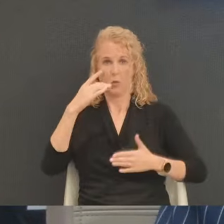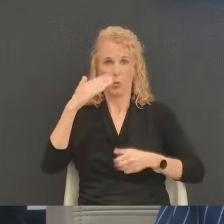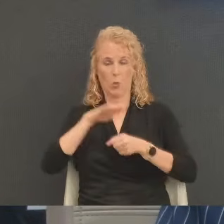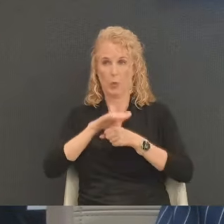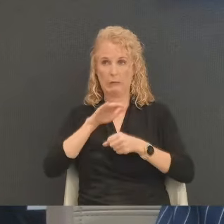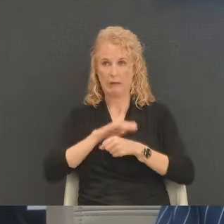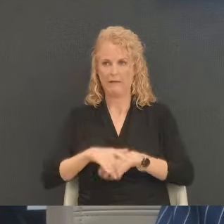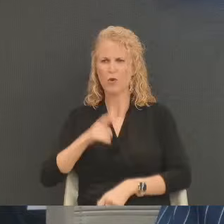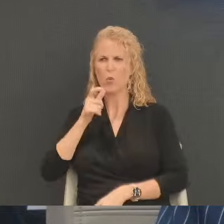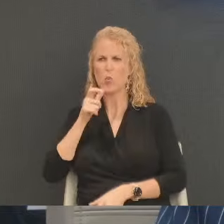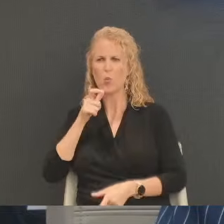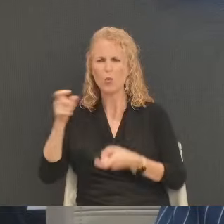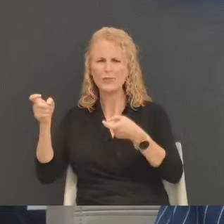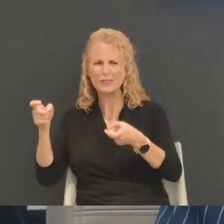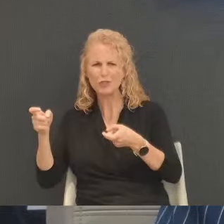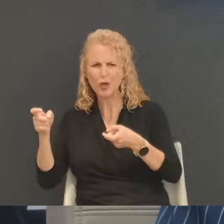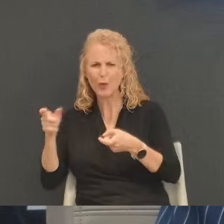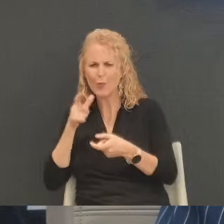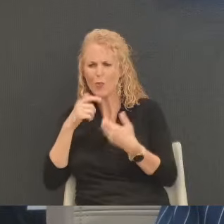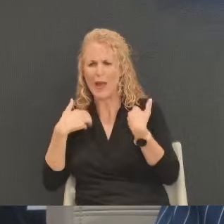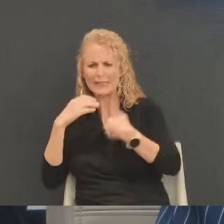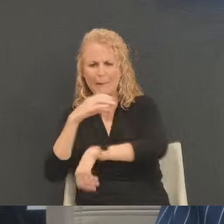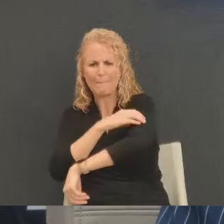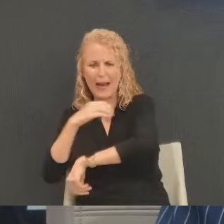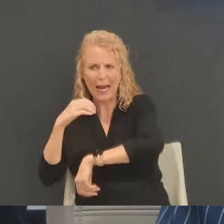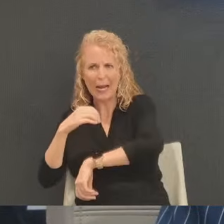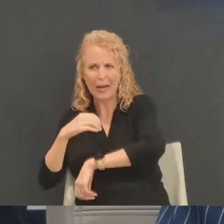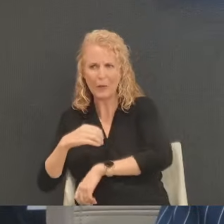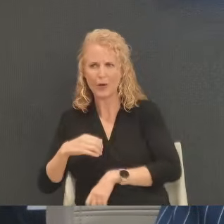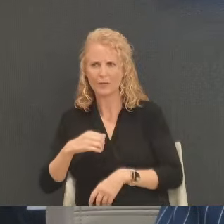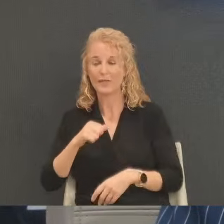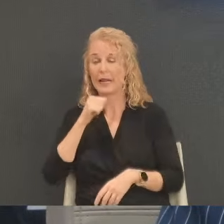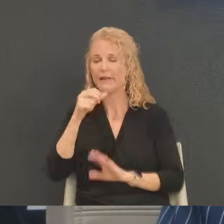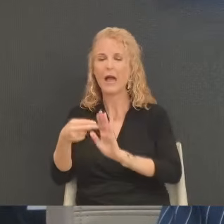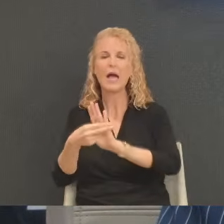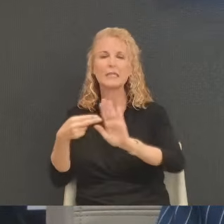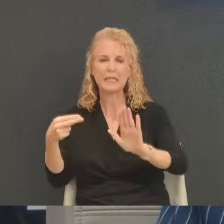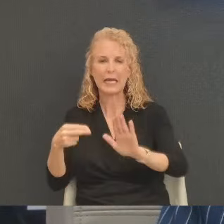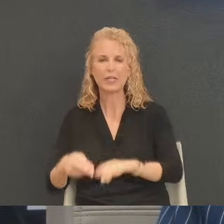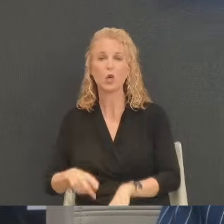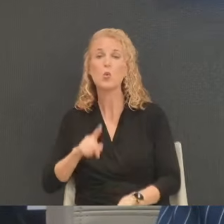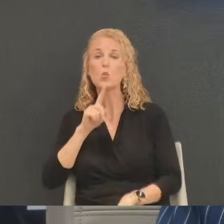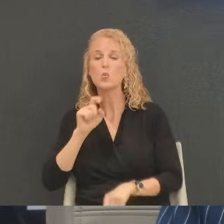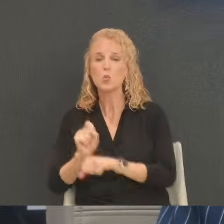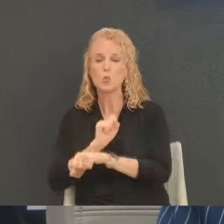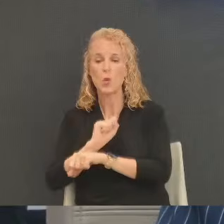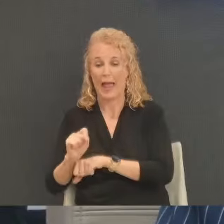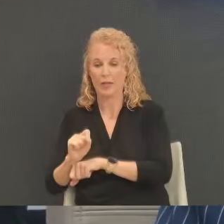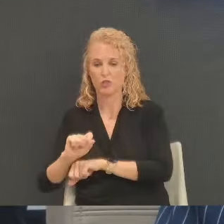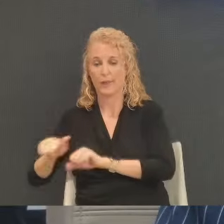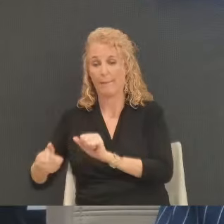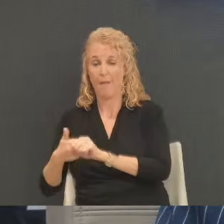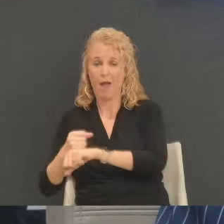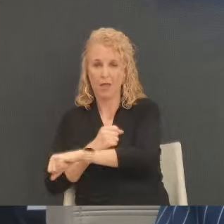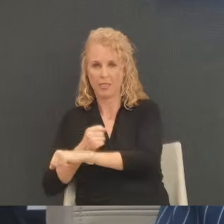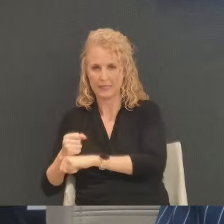in charge who has the power not who in charge the title who is running things who has the power and